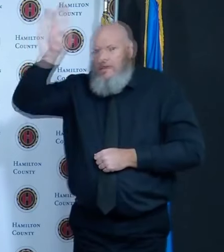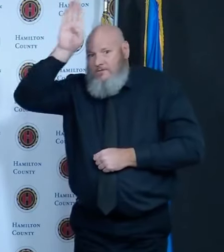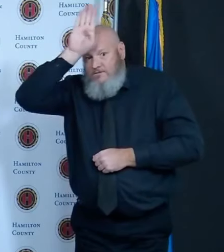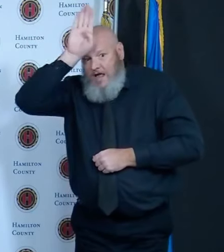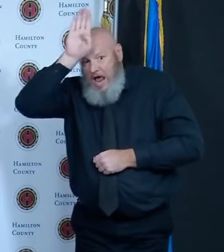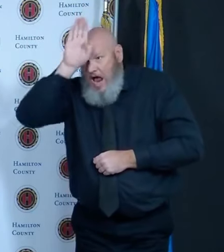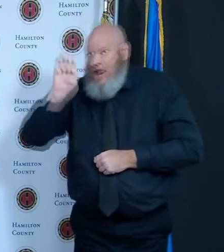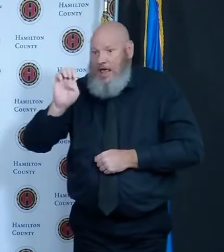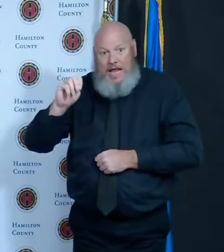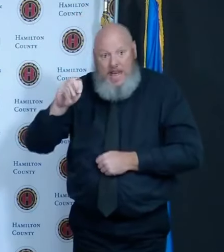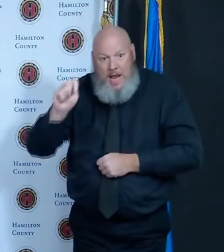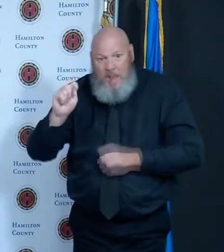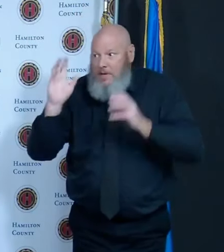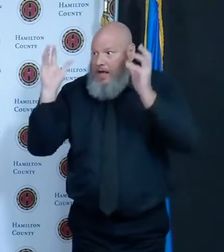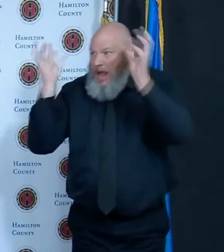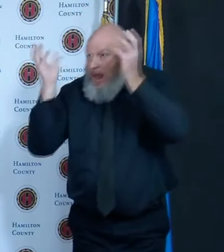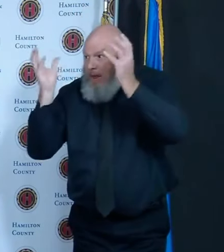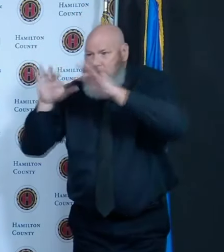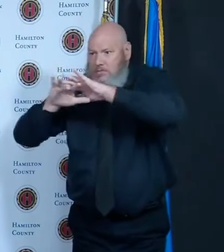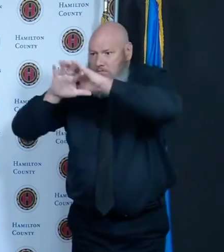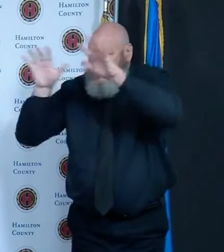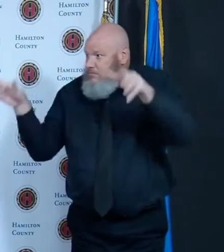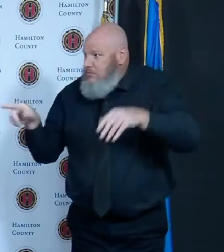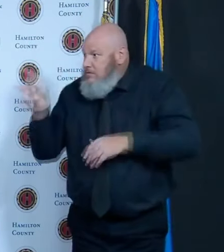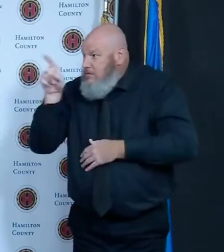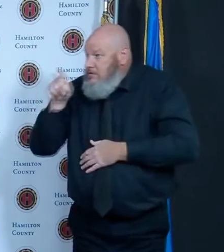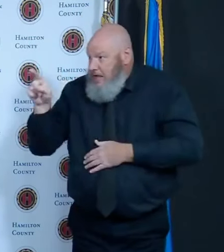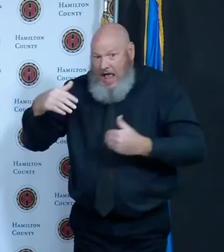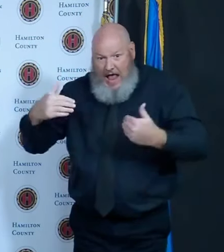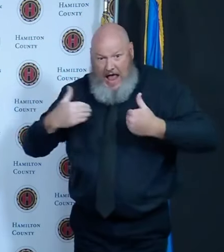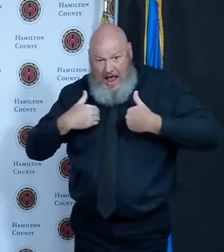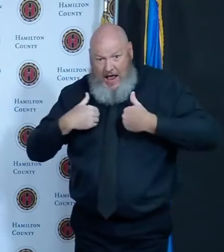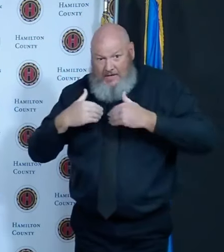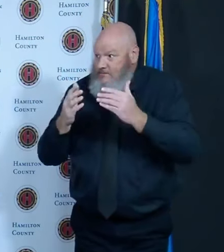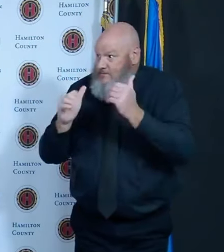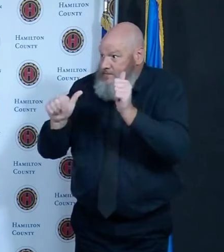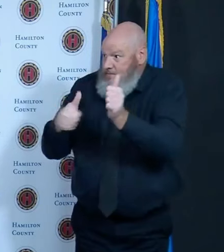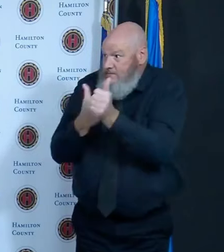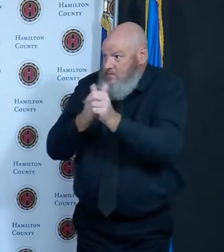shout out and thank you to those of you that have made those donations so to